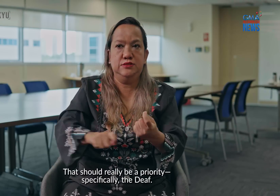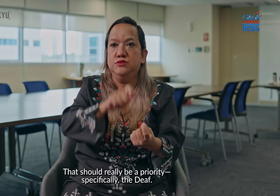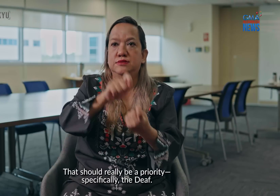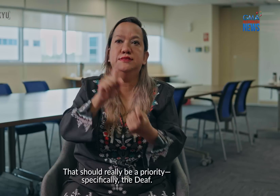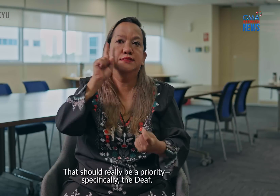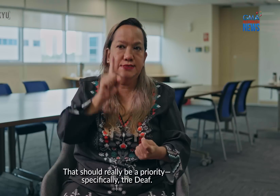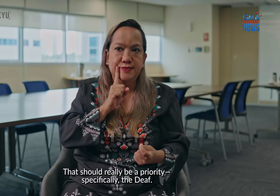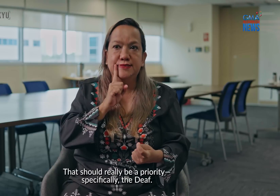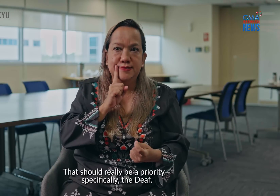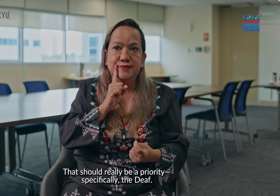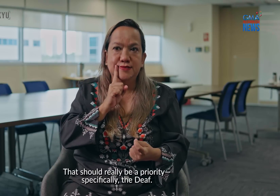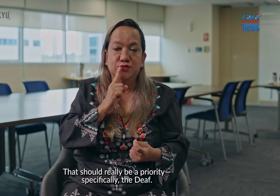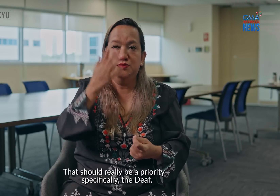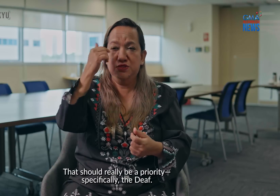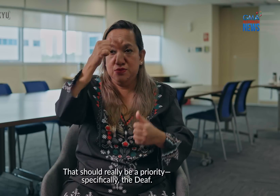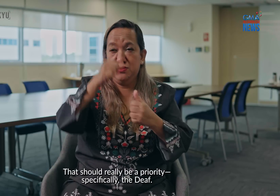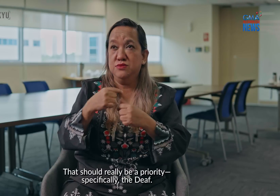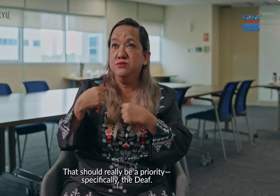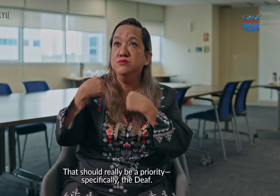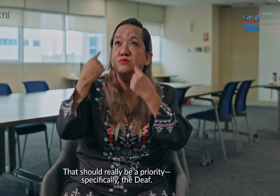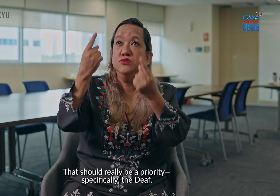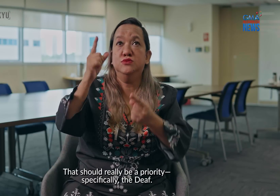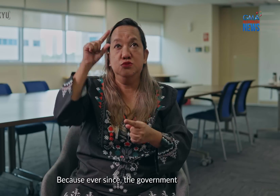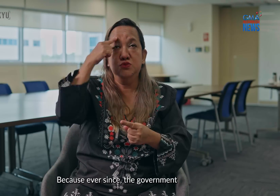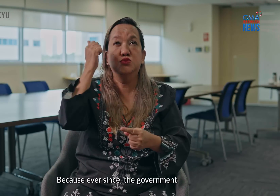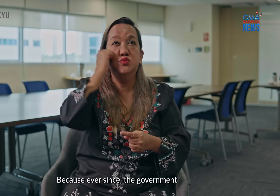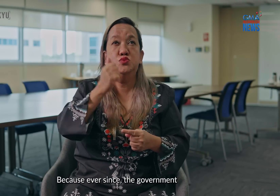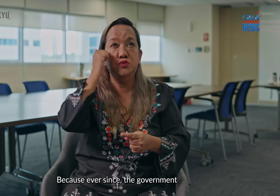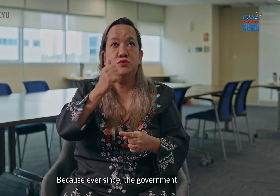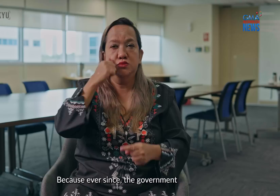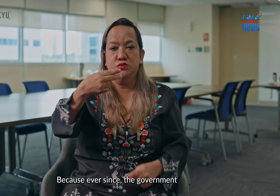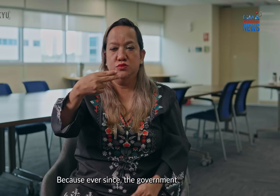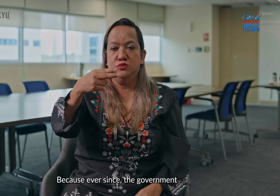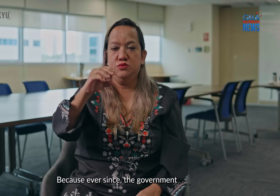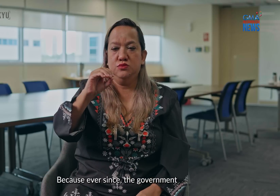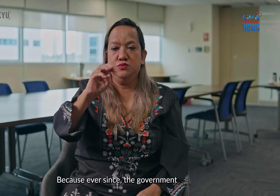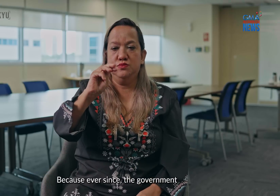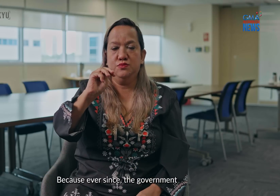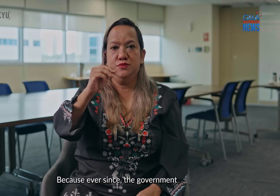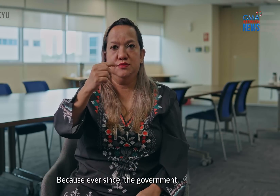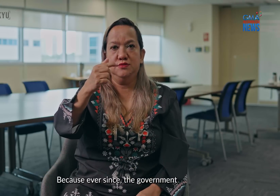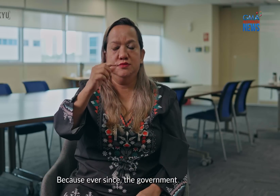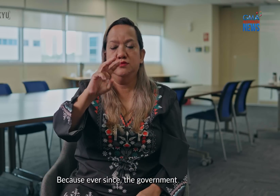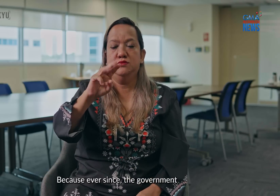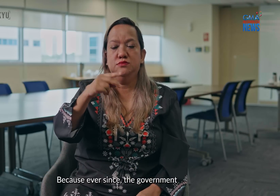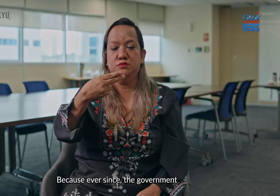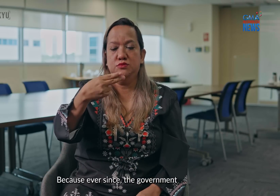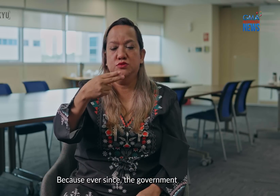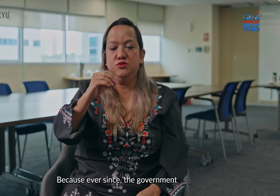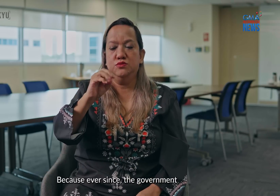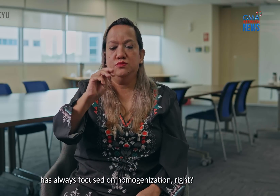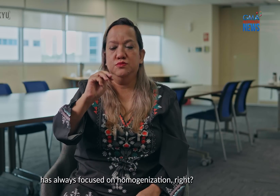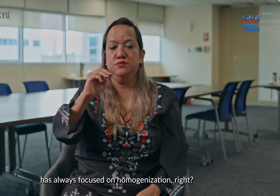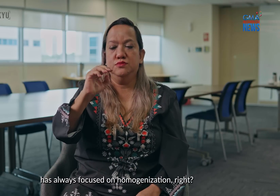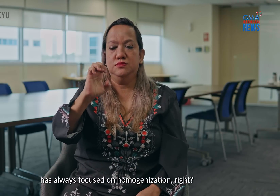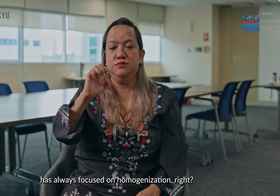Actually, in the future, the Deaf community will change because the government is becoming more aware.